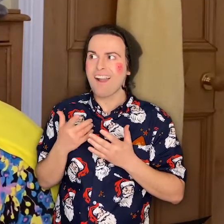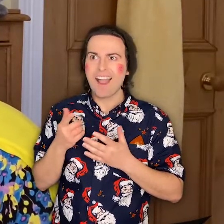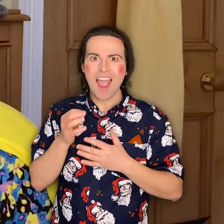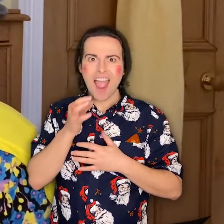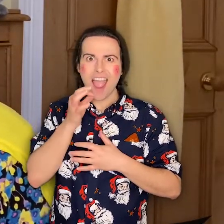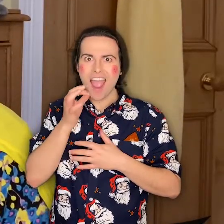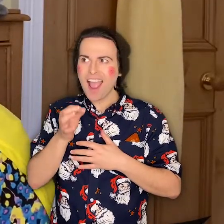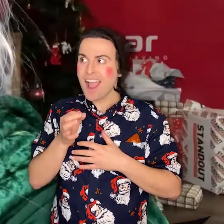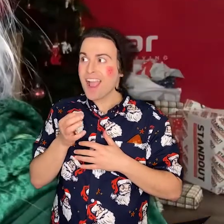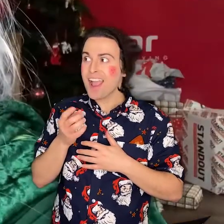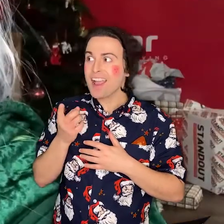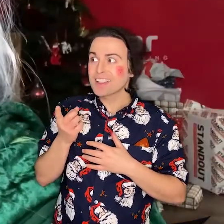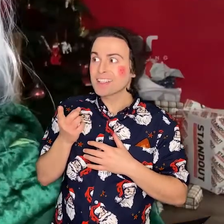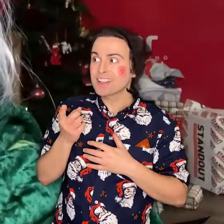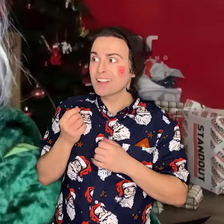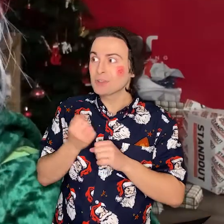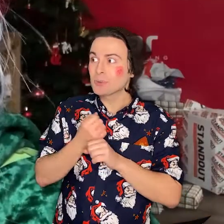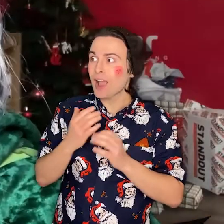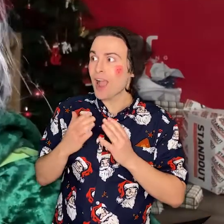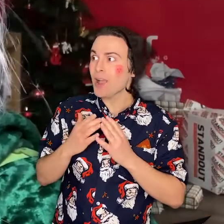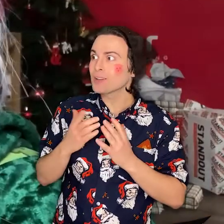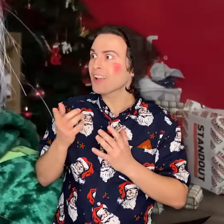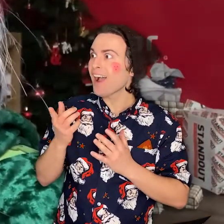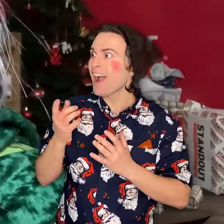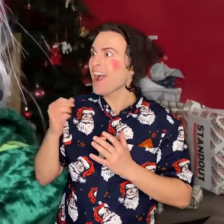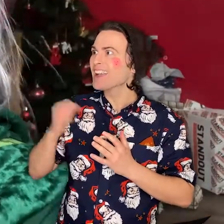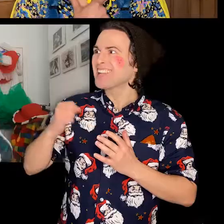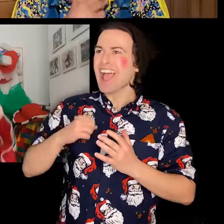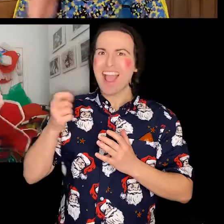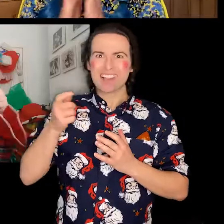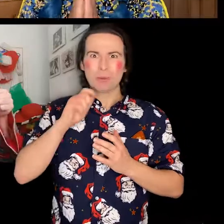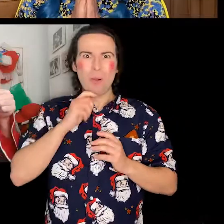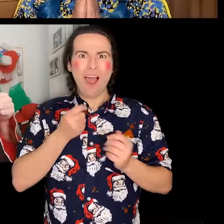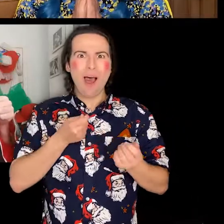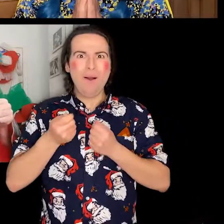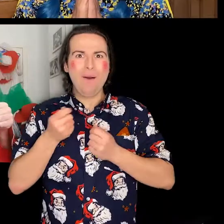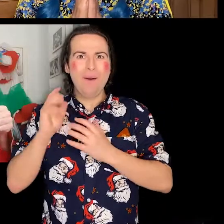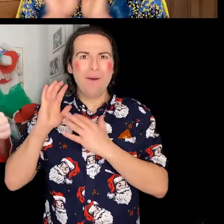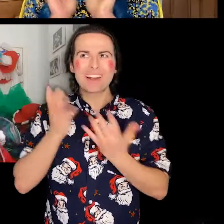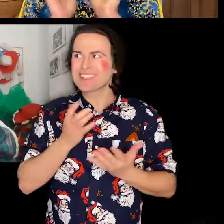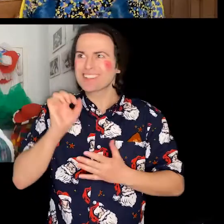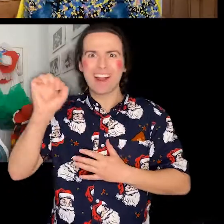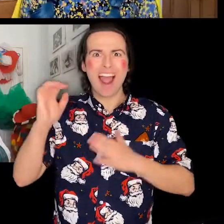Cyndi – Okay, okay, I’ll do it All– Yayyyy